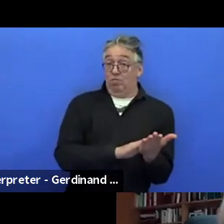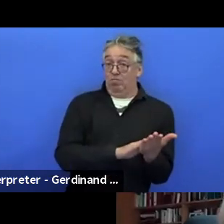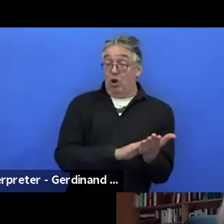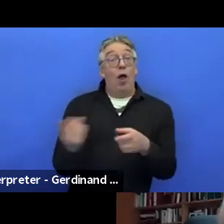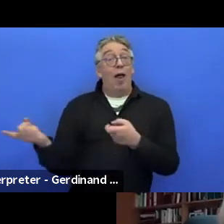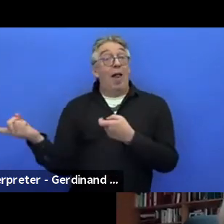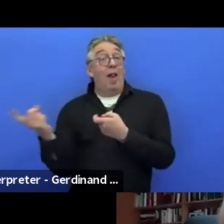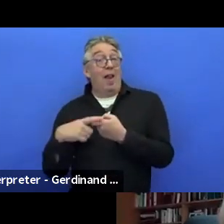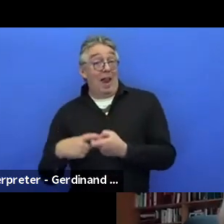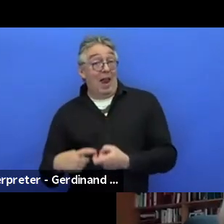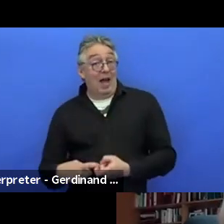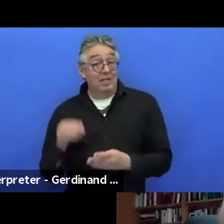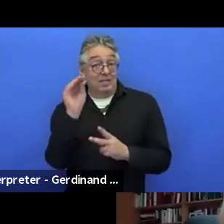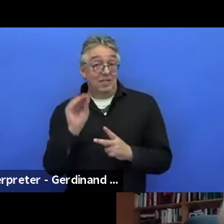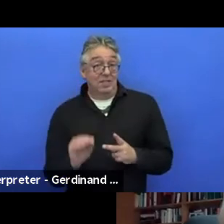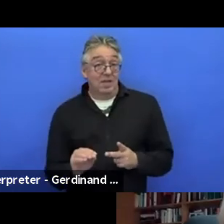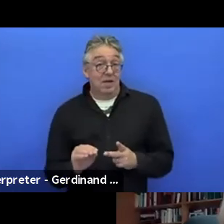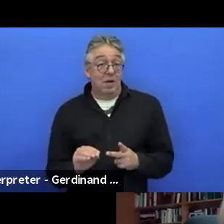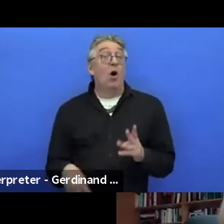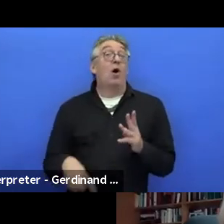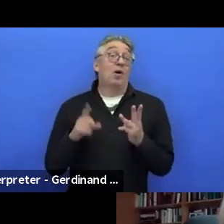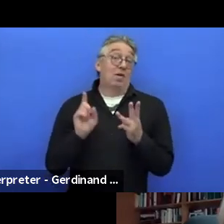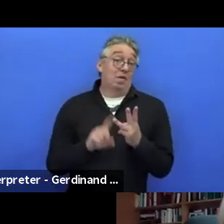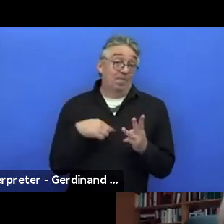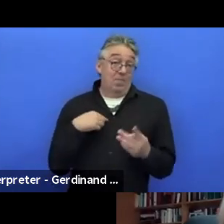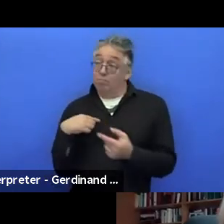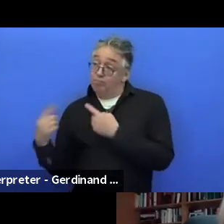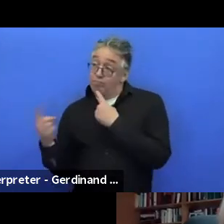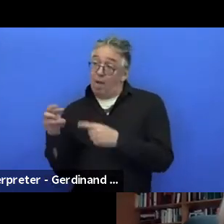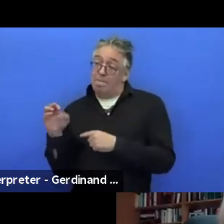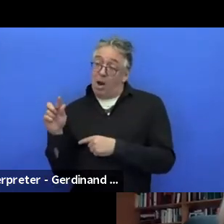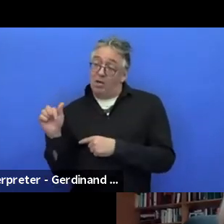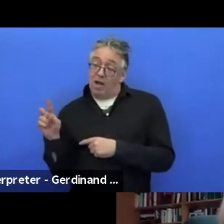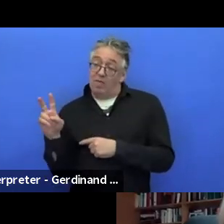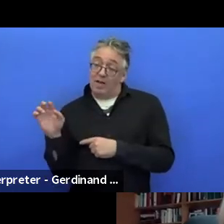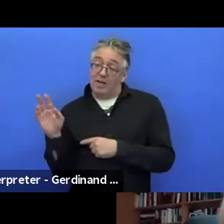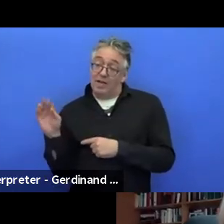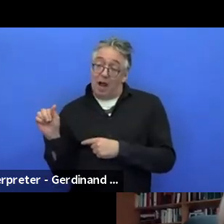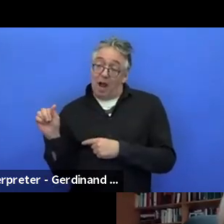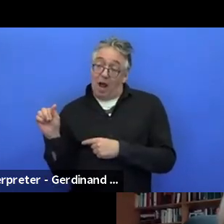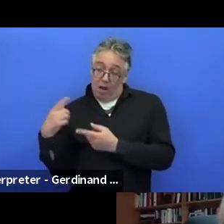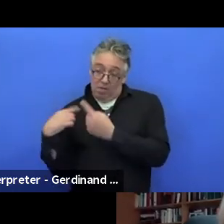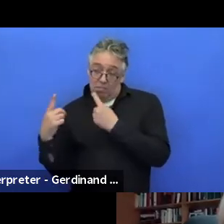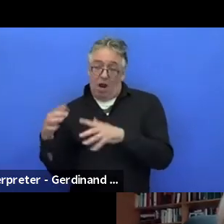and also with Marta and Valentina what kind of support we can give to members and discuss with them.